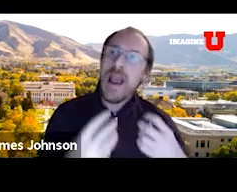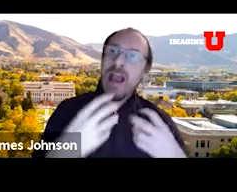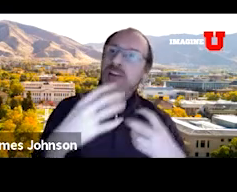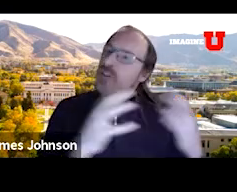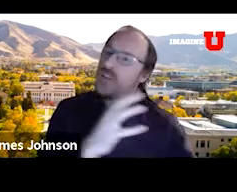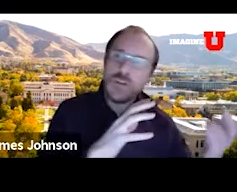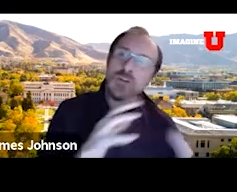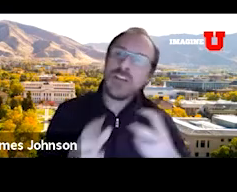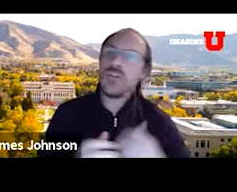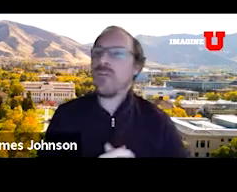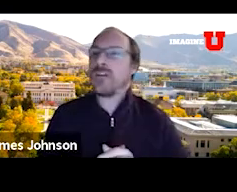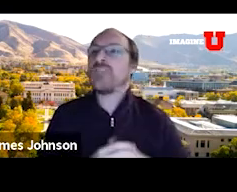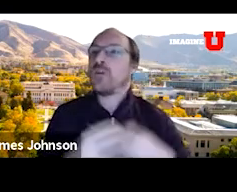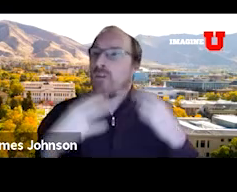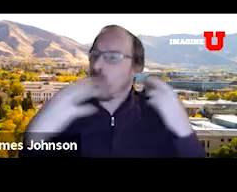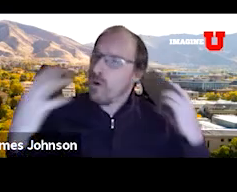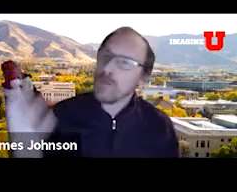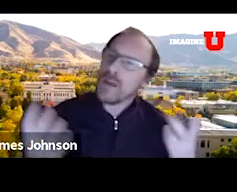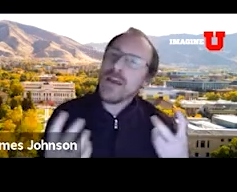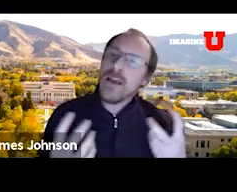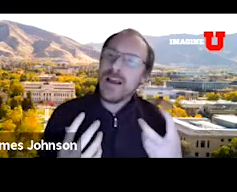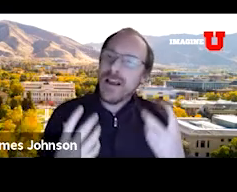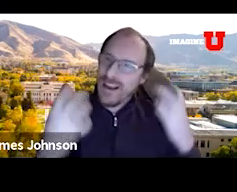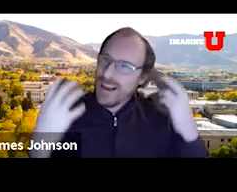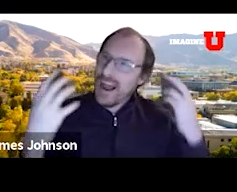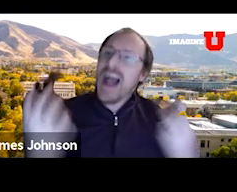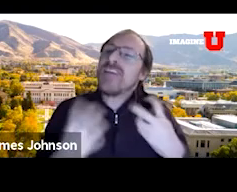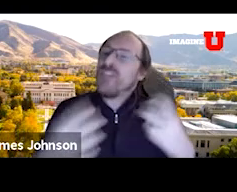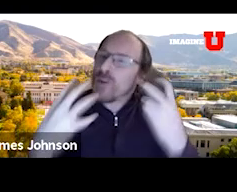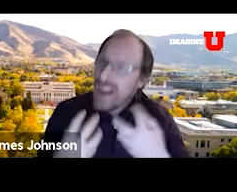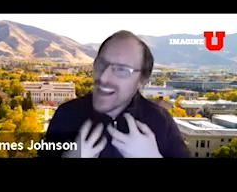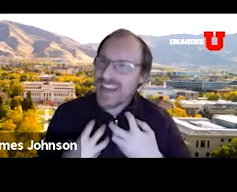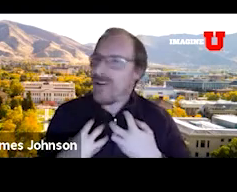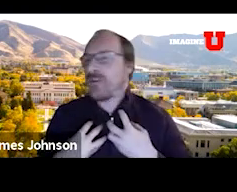and just do things differently so that I can interact